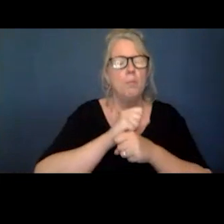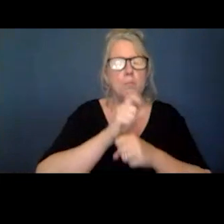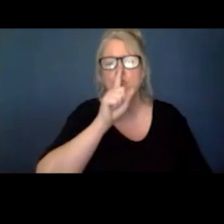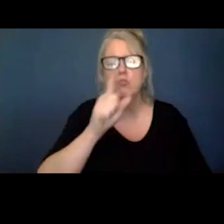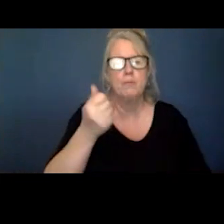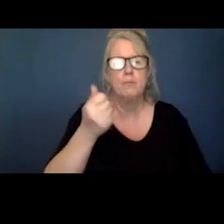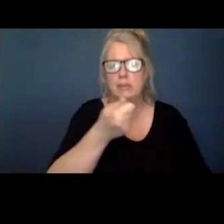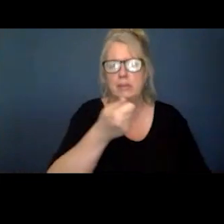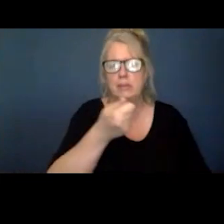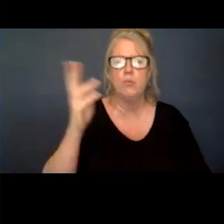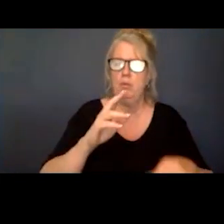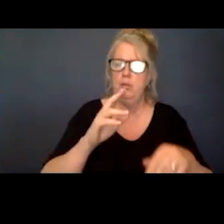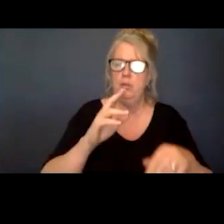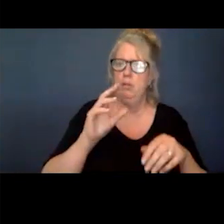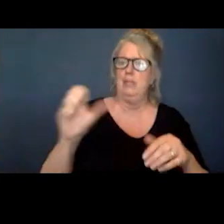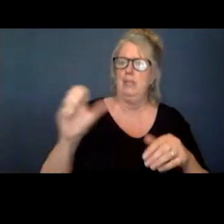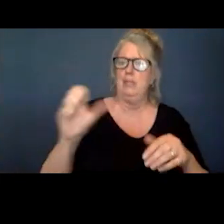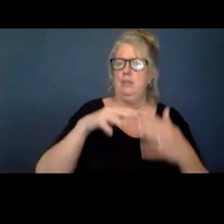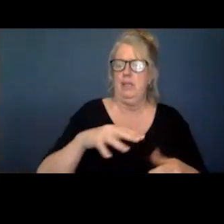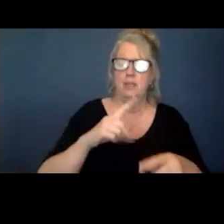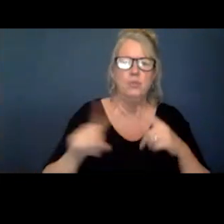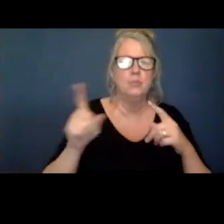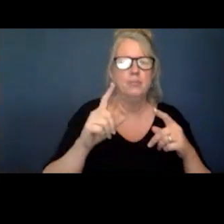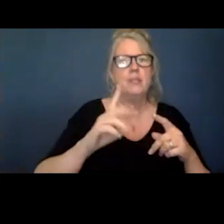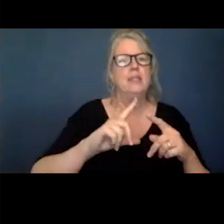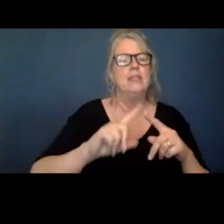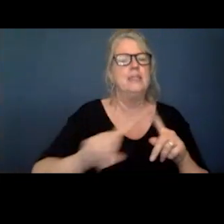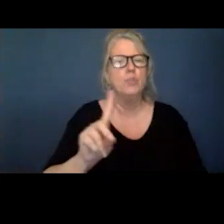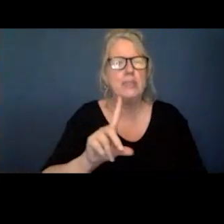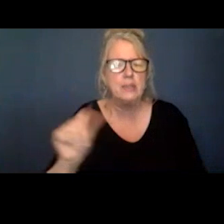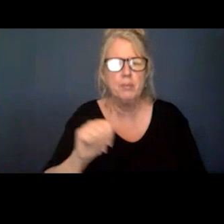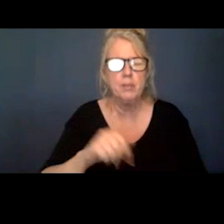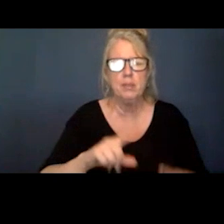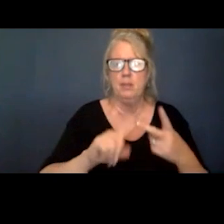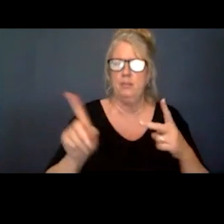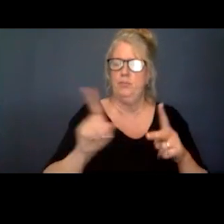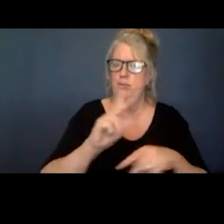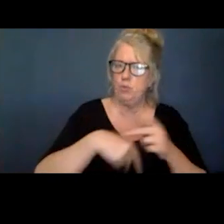case studies in your lineup. Highlight different disabilities, different forms of work experience,